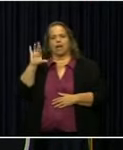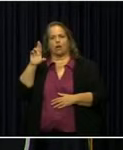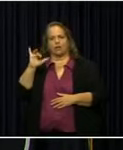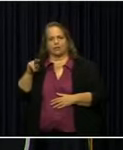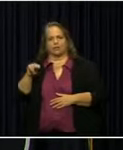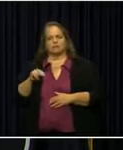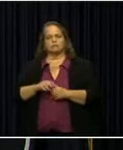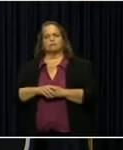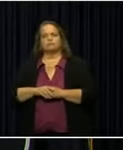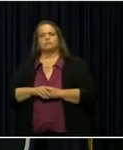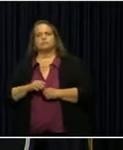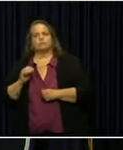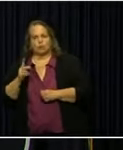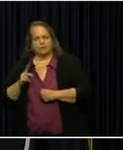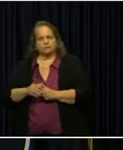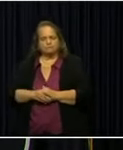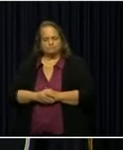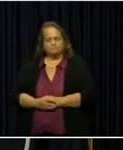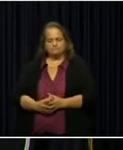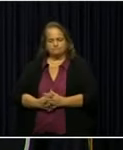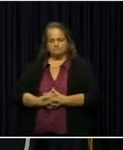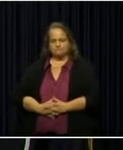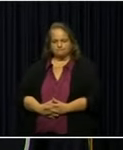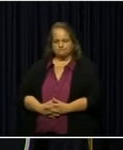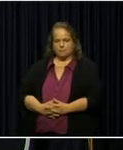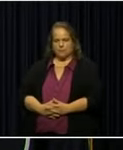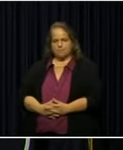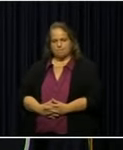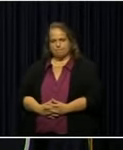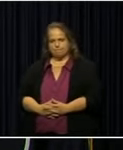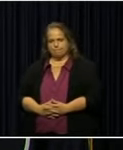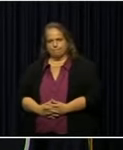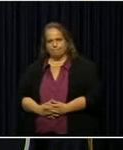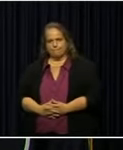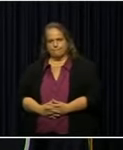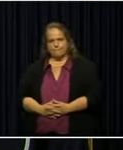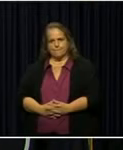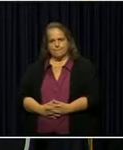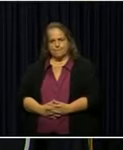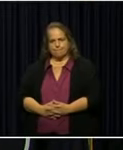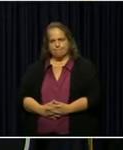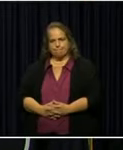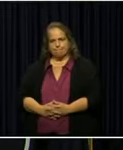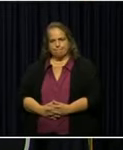TOMORROW. RIDGEWOOD HAS ASKED CHFS FOR ASSISTANCE. A RESPONSE TEAM HAS BEN DEPLOYED